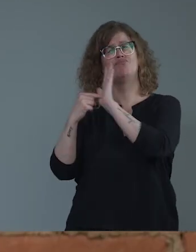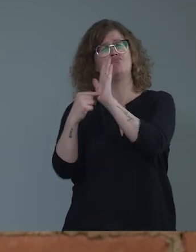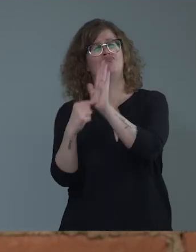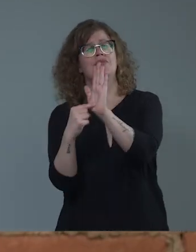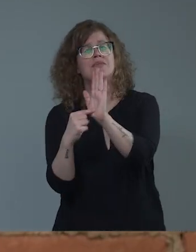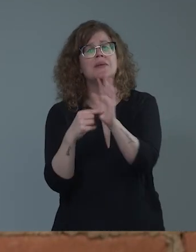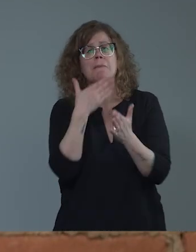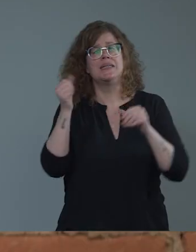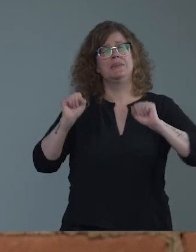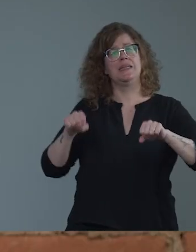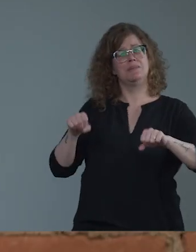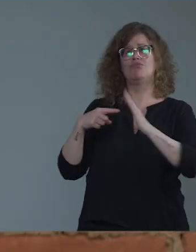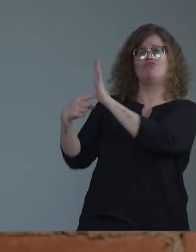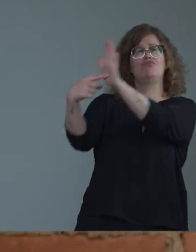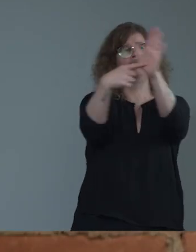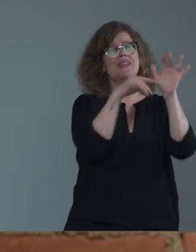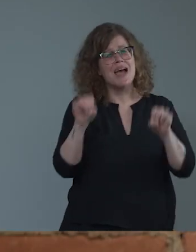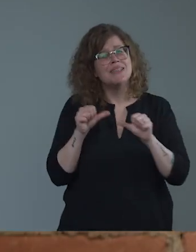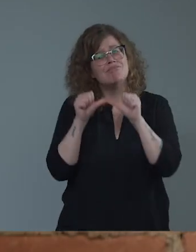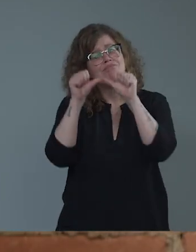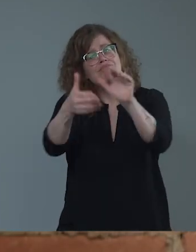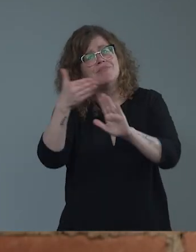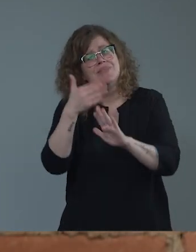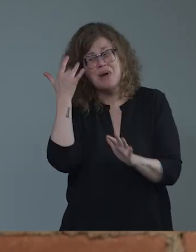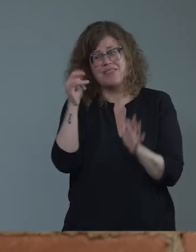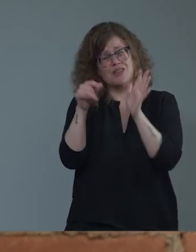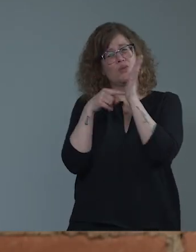are we going to need to do when it's removed? And artists, this is important for you too,